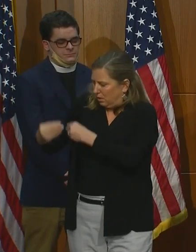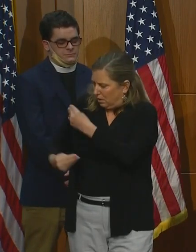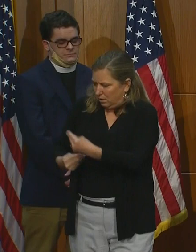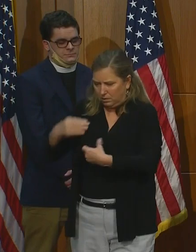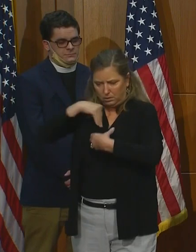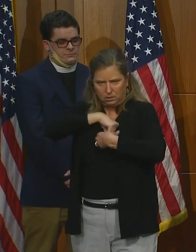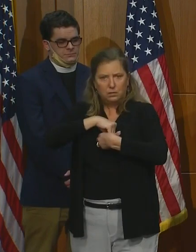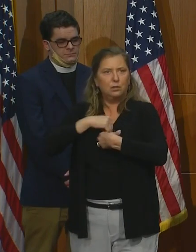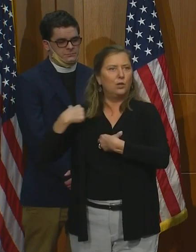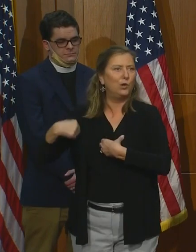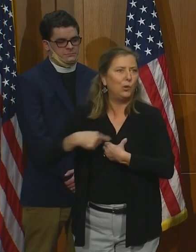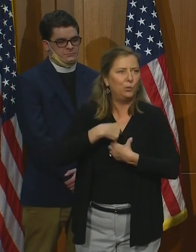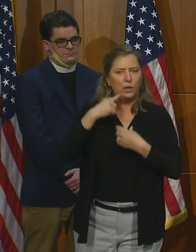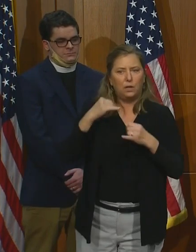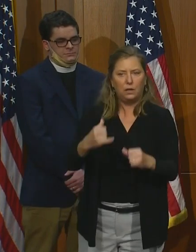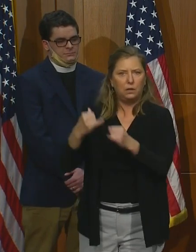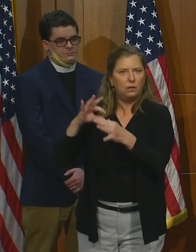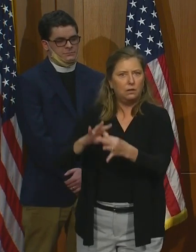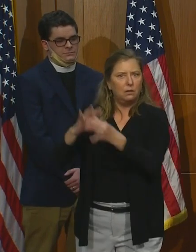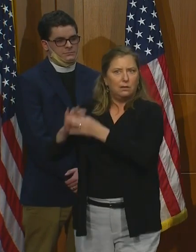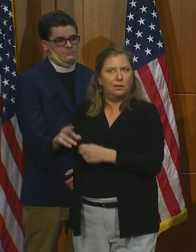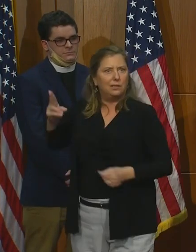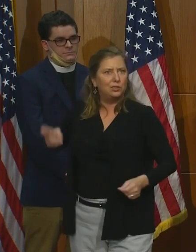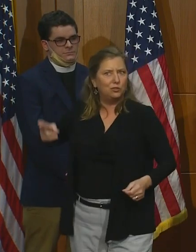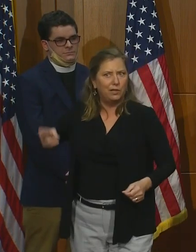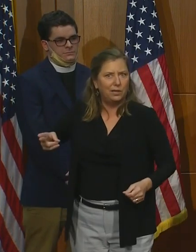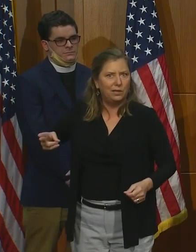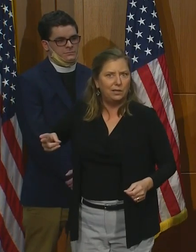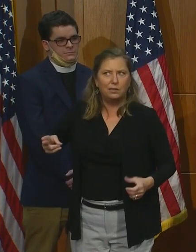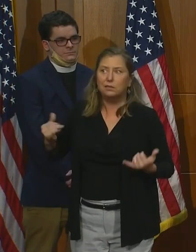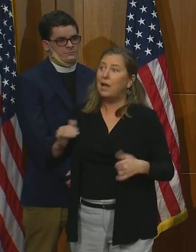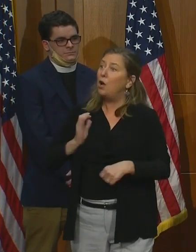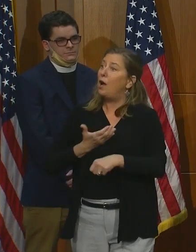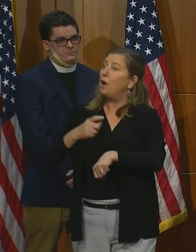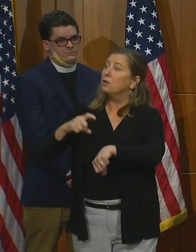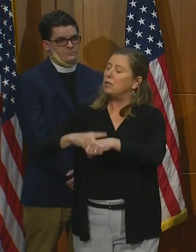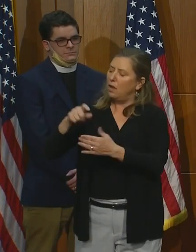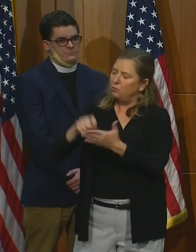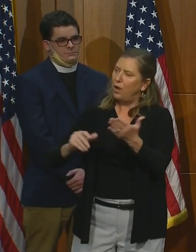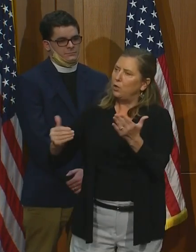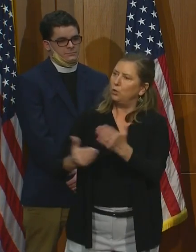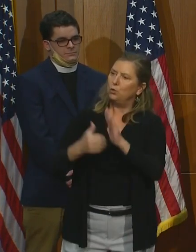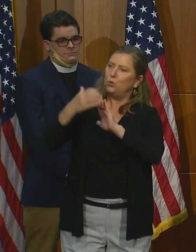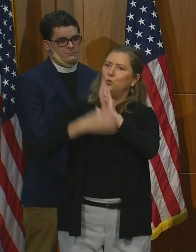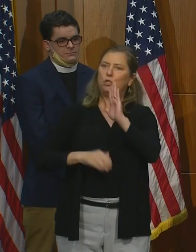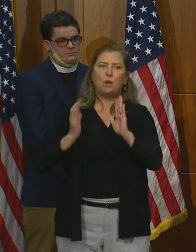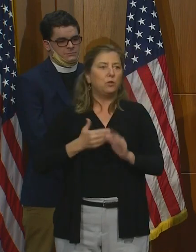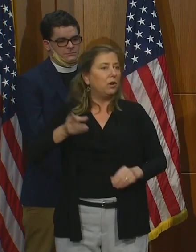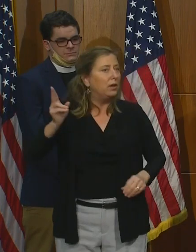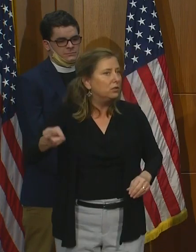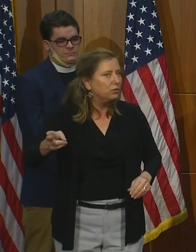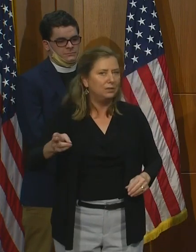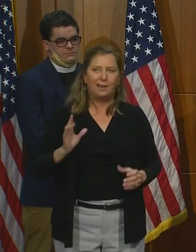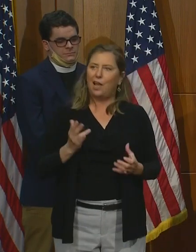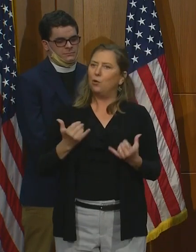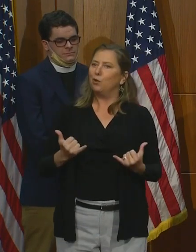HISTORY WITH US. WE ARE OUR HISTORY. THIS IS OUR CHANCE TO